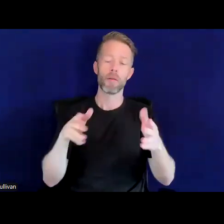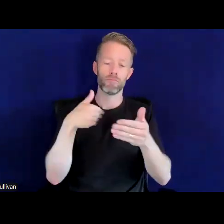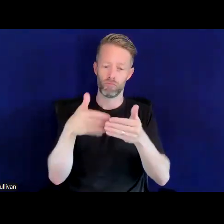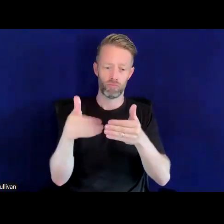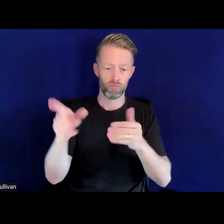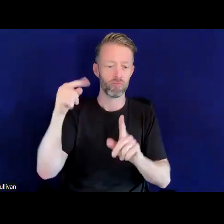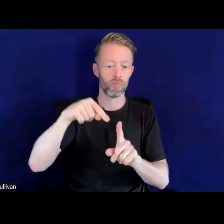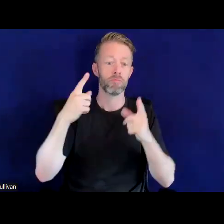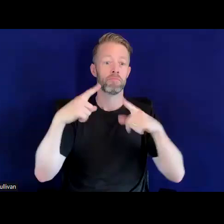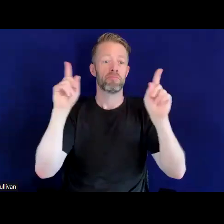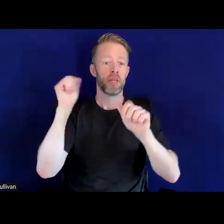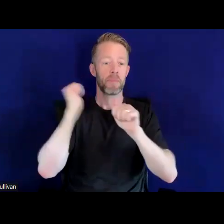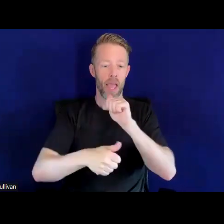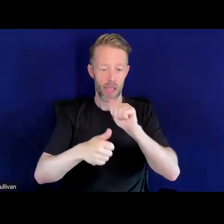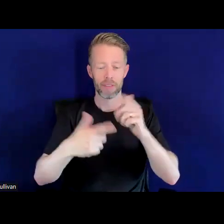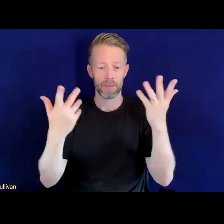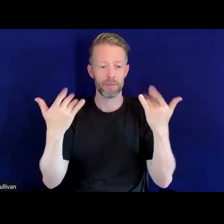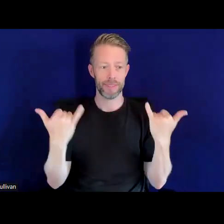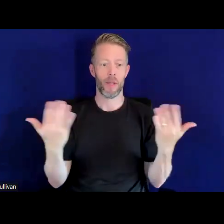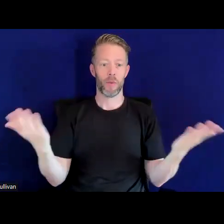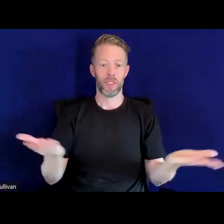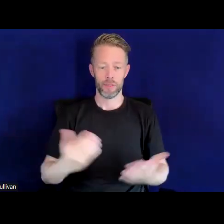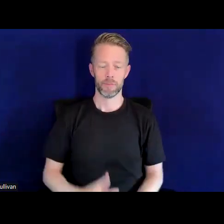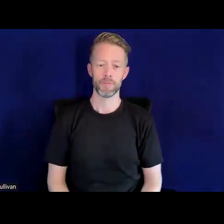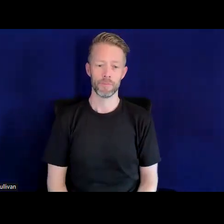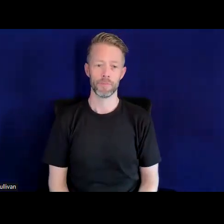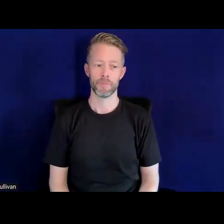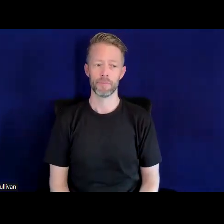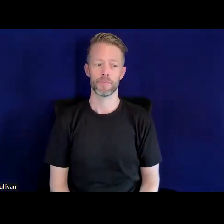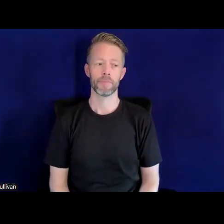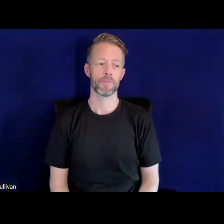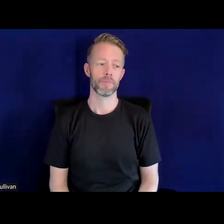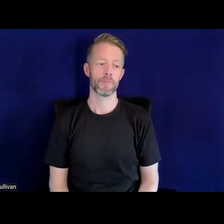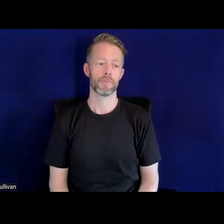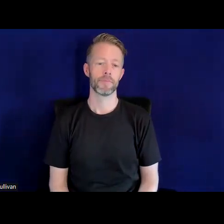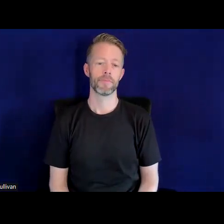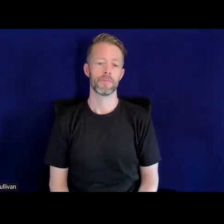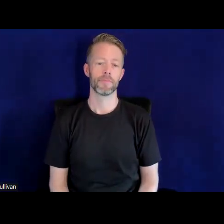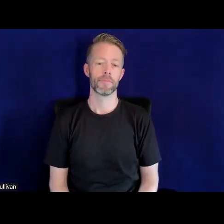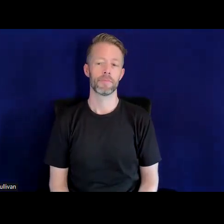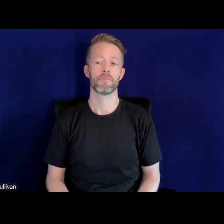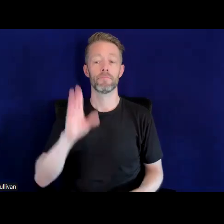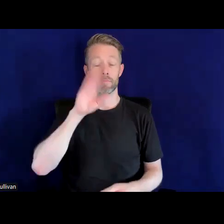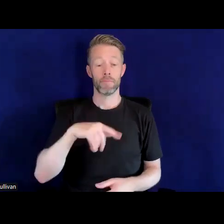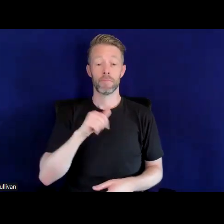are. So you know, when I personally, you know, I